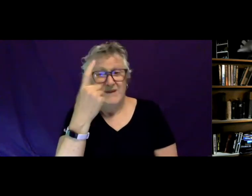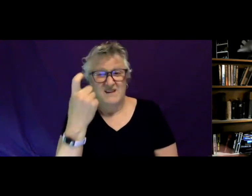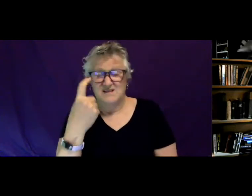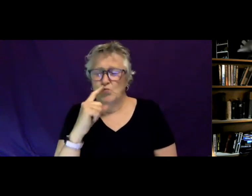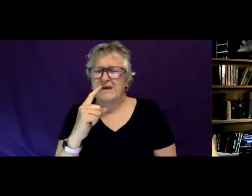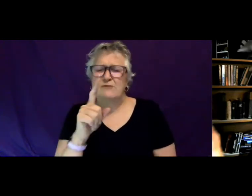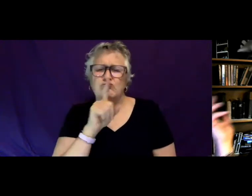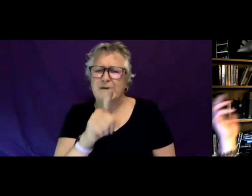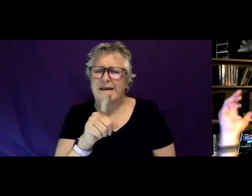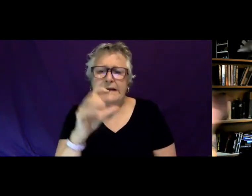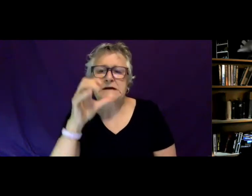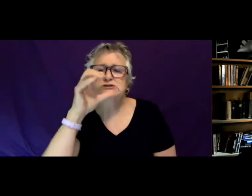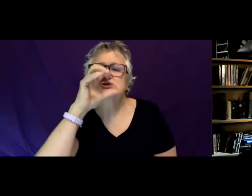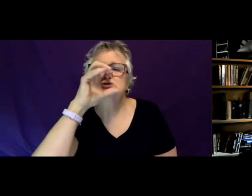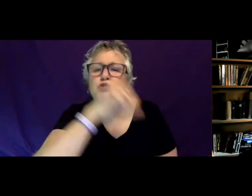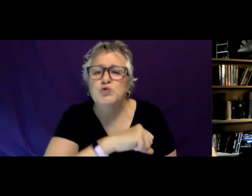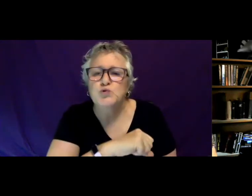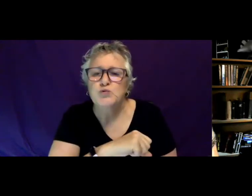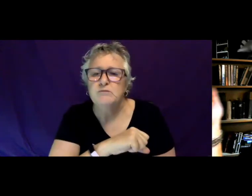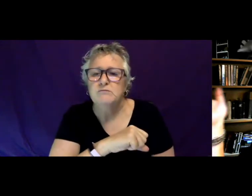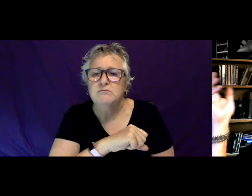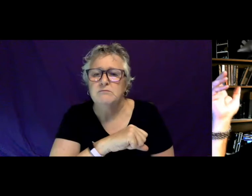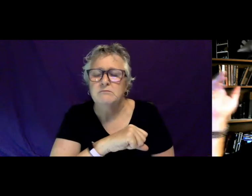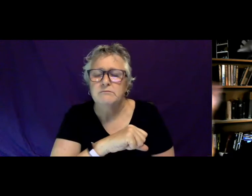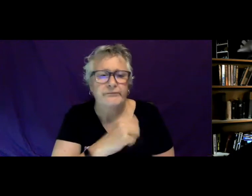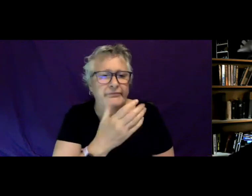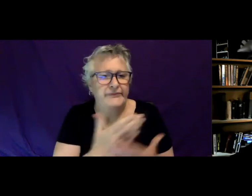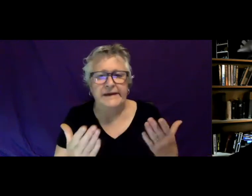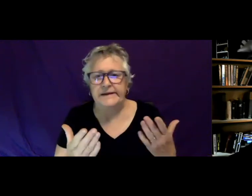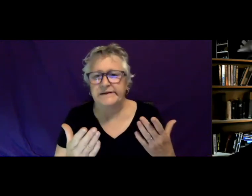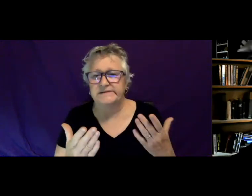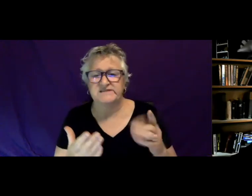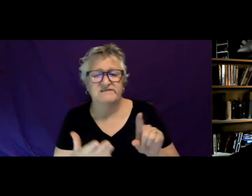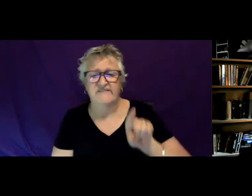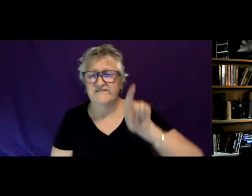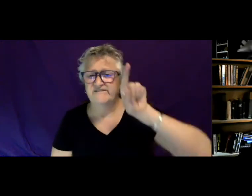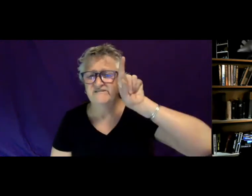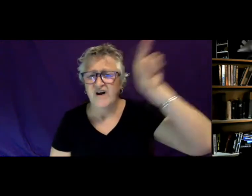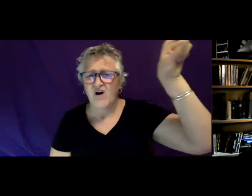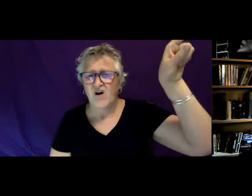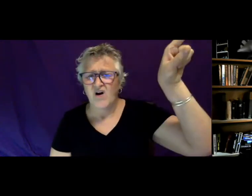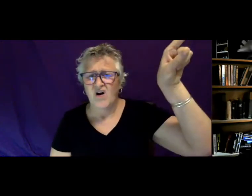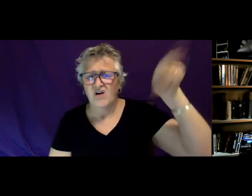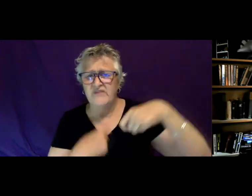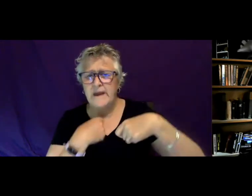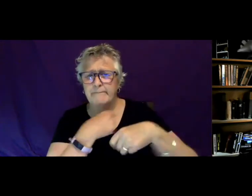People in far away uh office buildings design products, that are made in